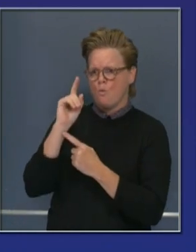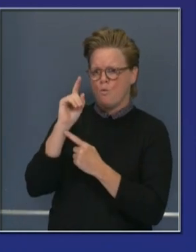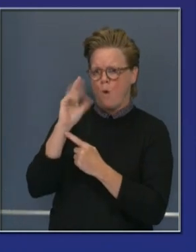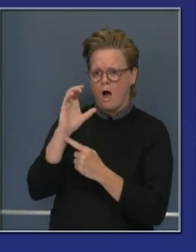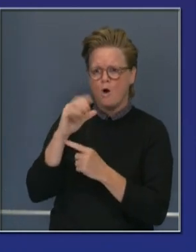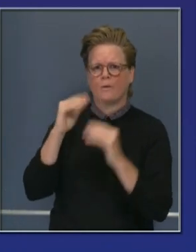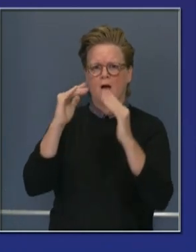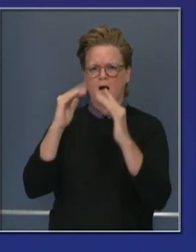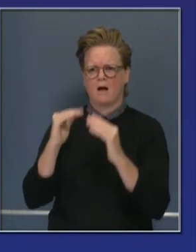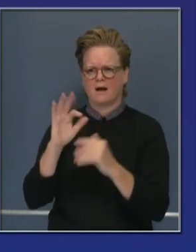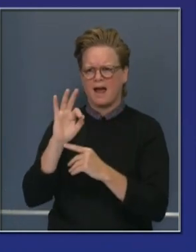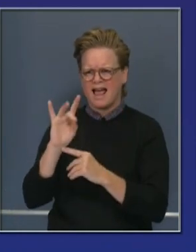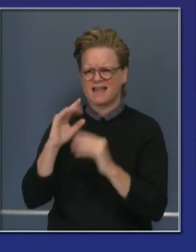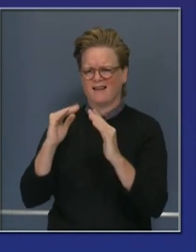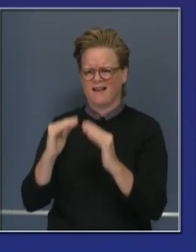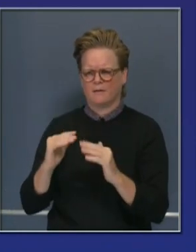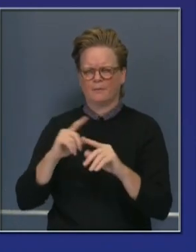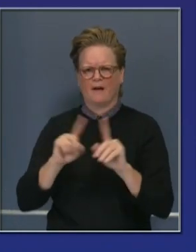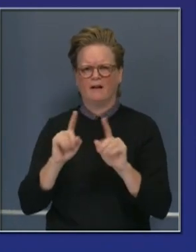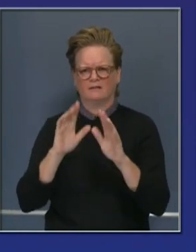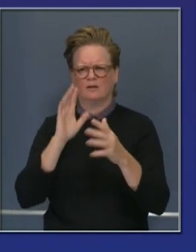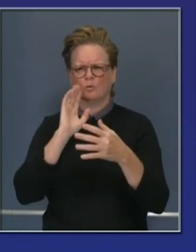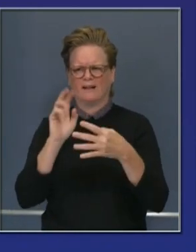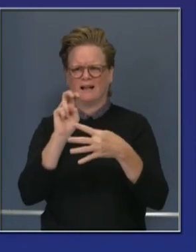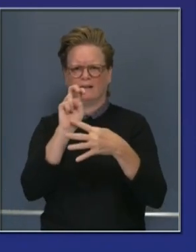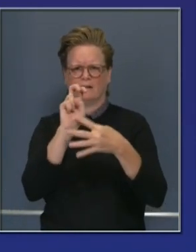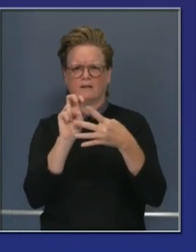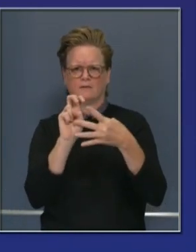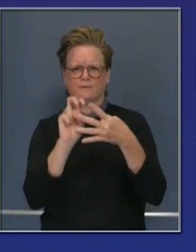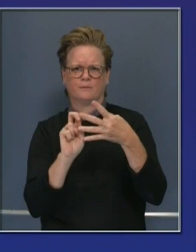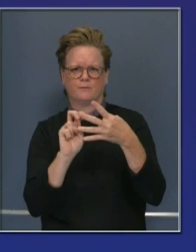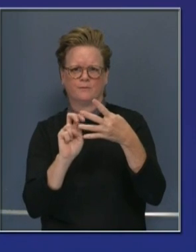100 PER 100,000. THAT WE HAD FOR 14 DAY PERIOD. THAT IS WHAT THE SEVEN